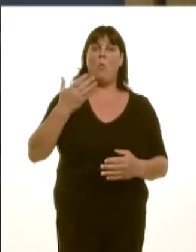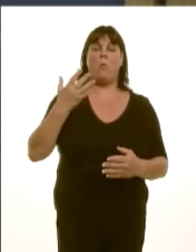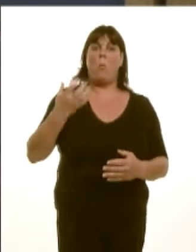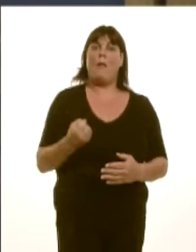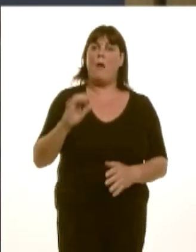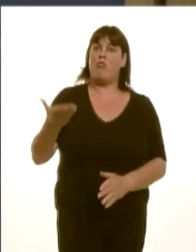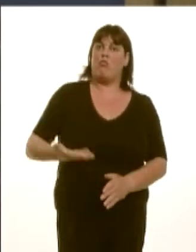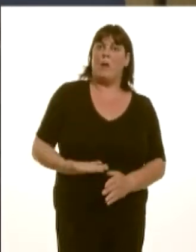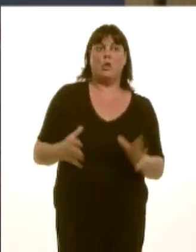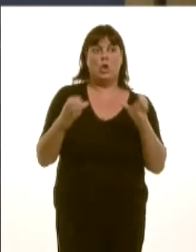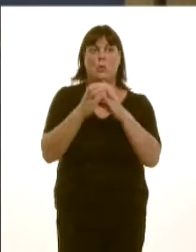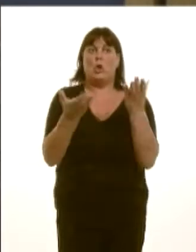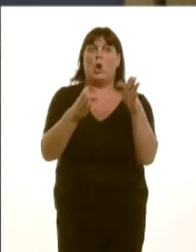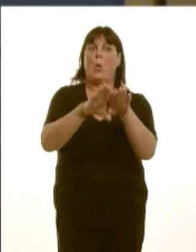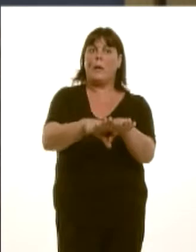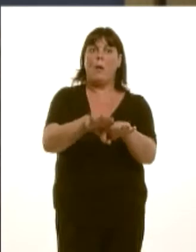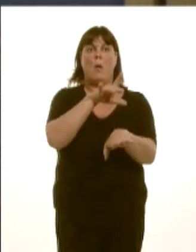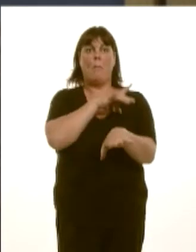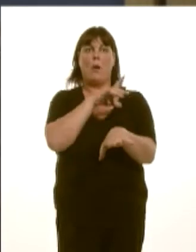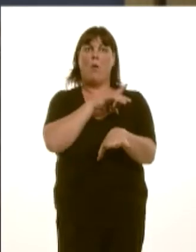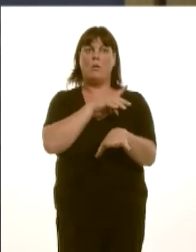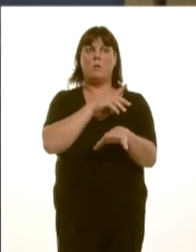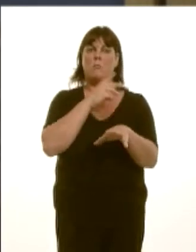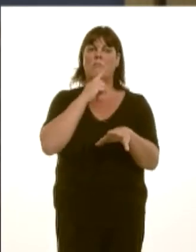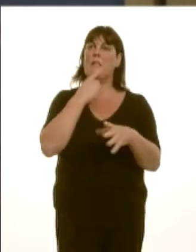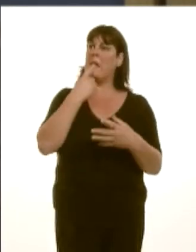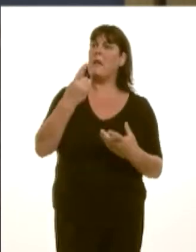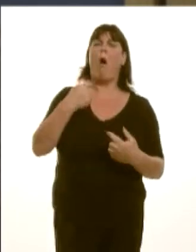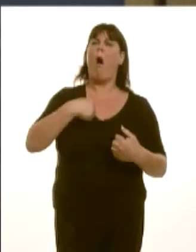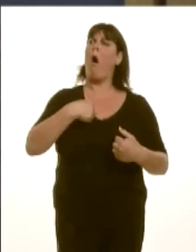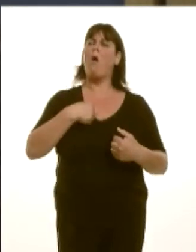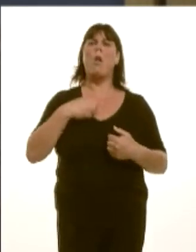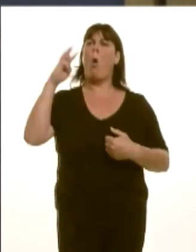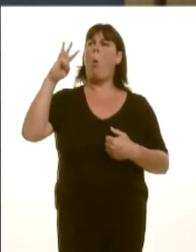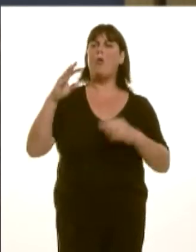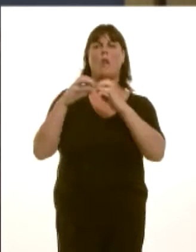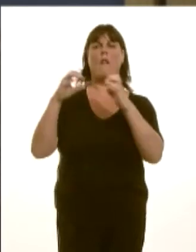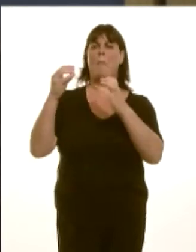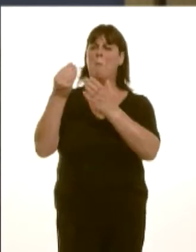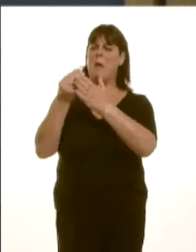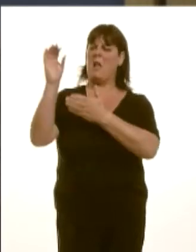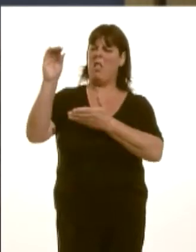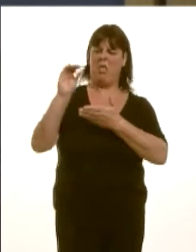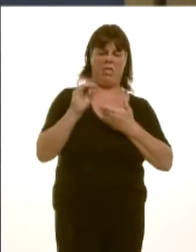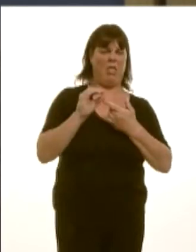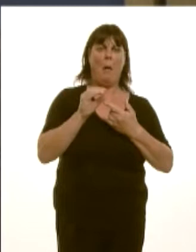part of its financial management due to what it perceives to be the worst settlement that it has had from the Welsh Government.